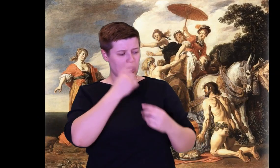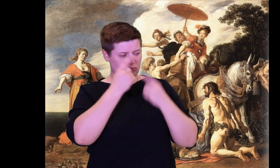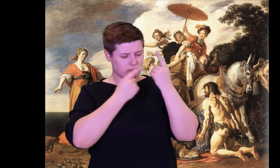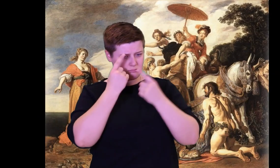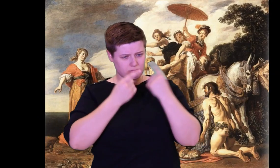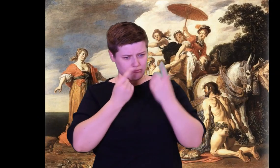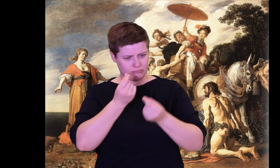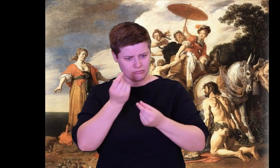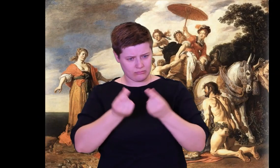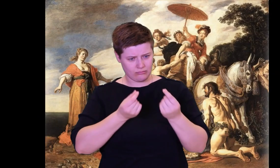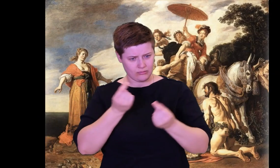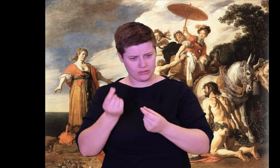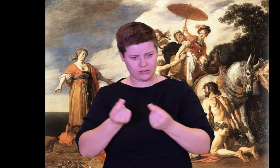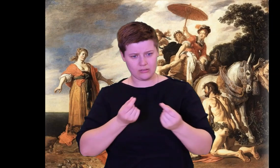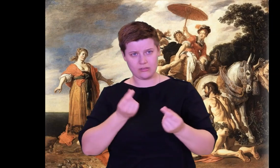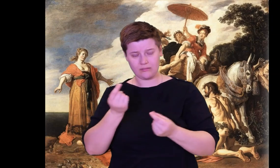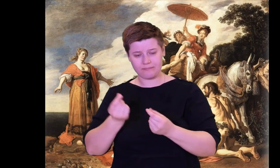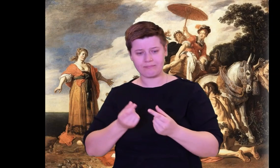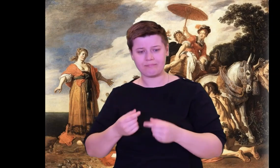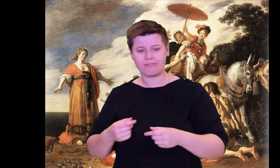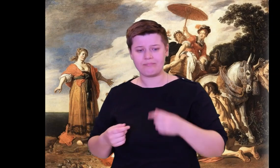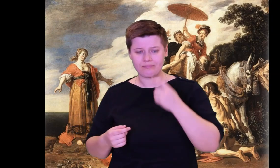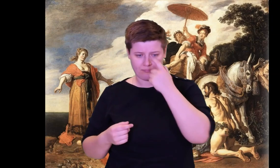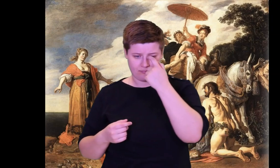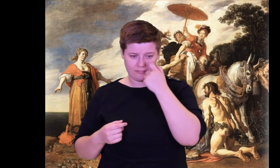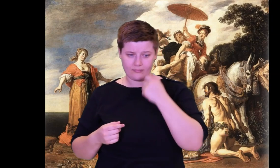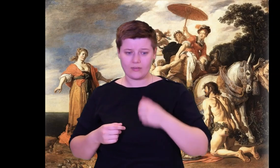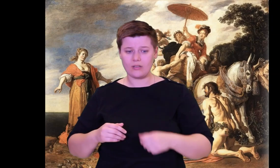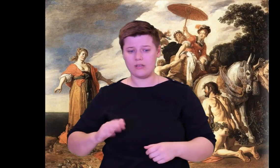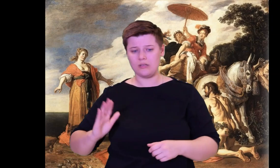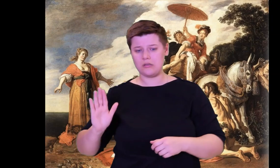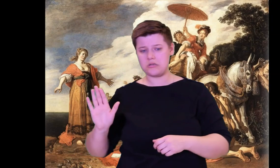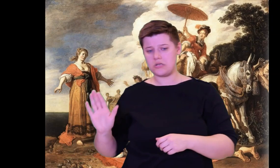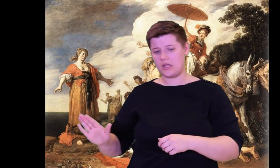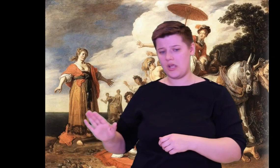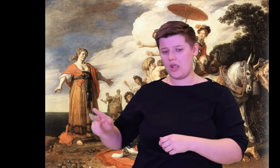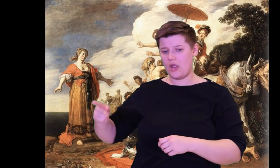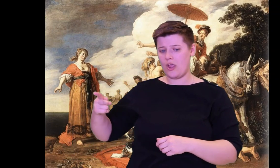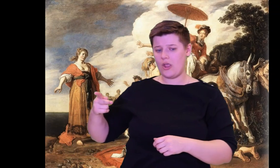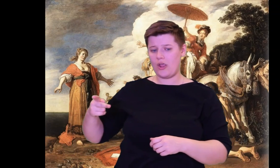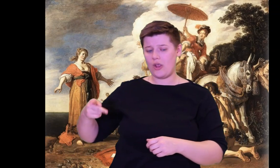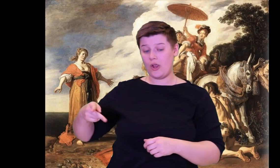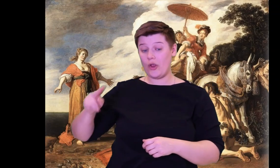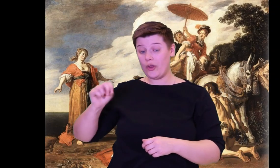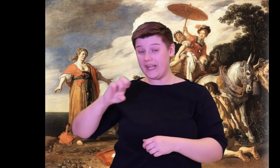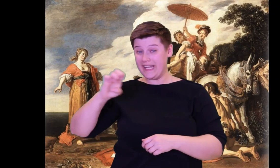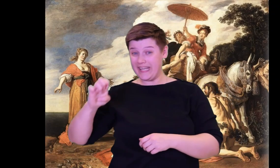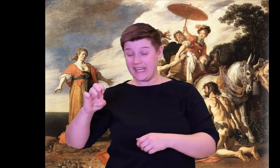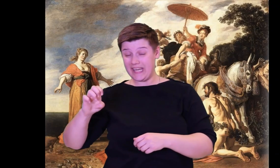The girl might be alarmed at being touched. His words were calculated flattery.